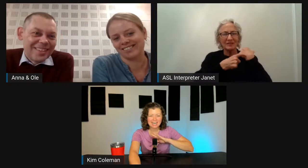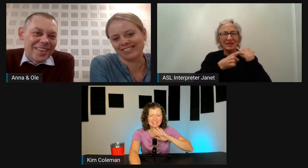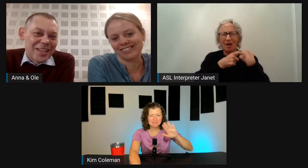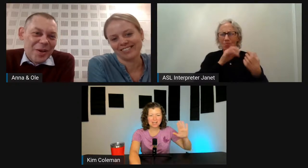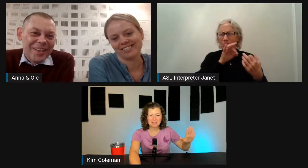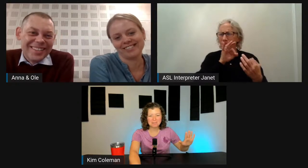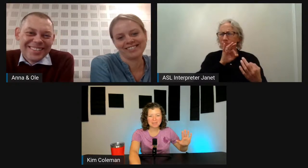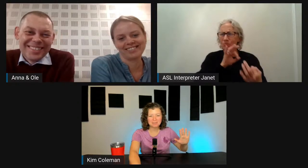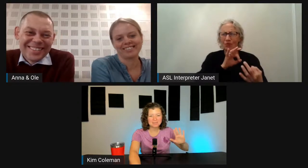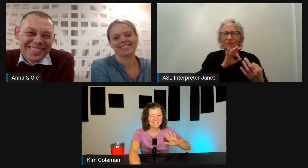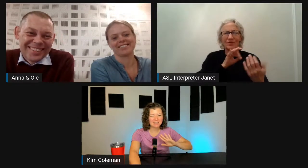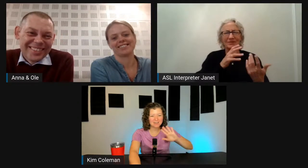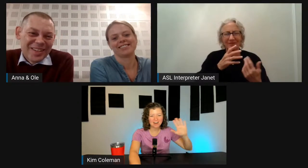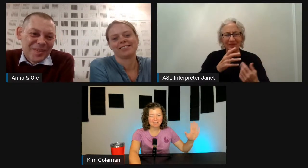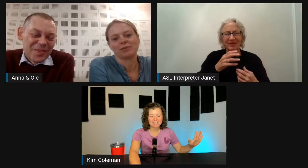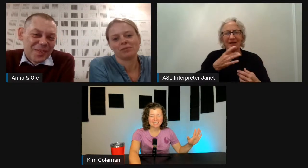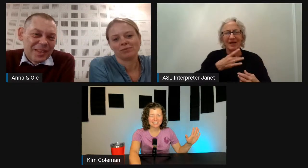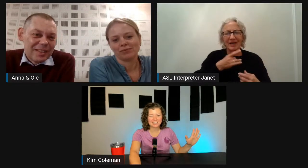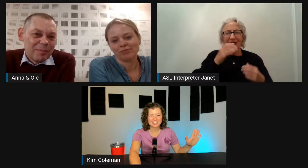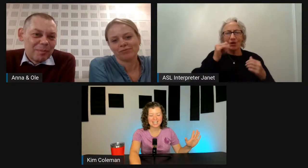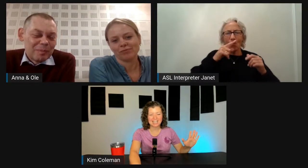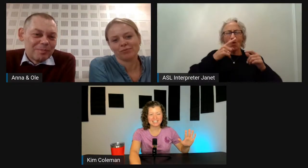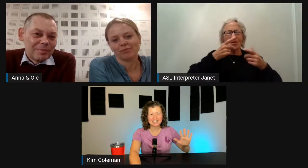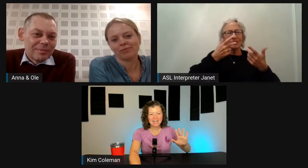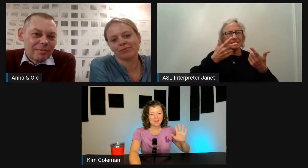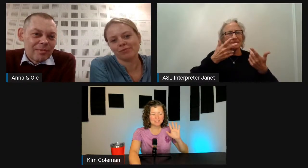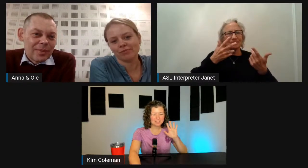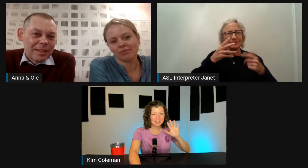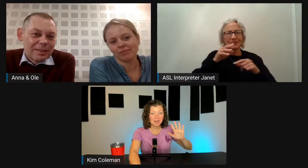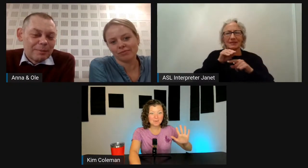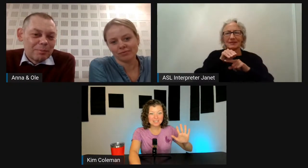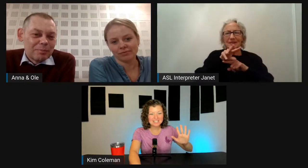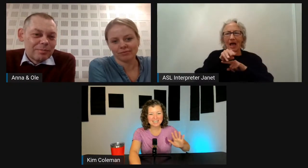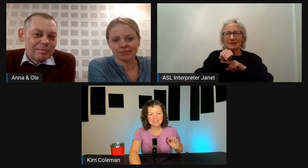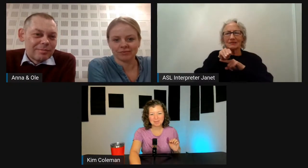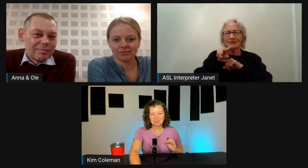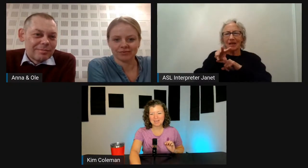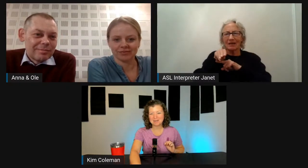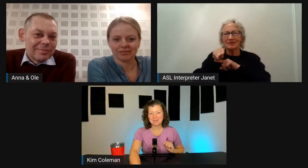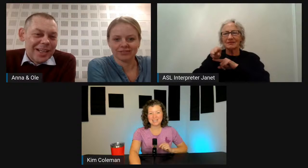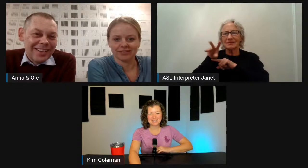And ≫: Thank you so much. Perfect on the time.